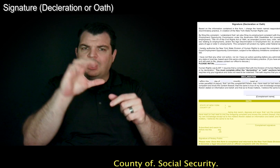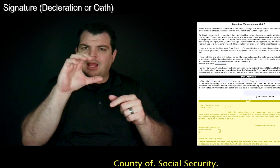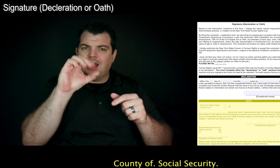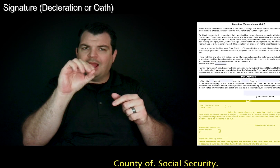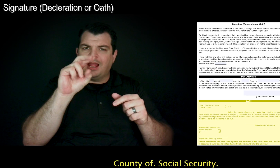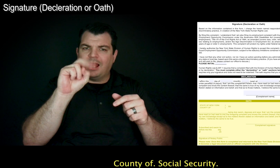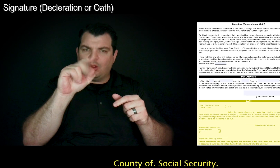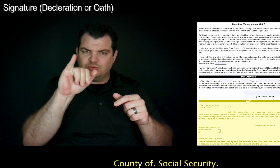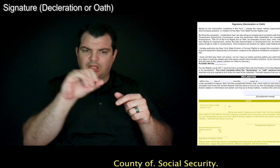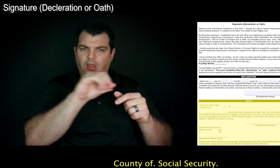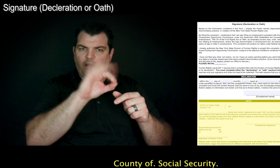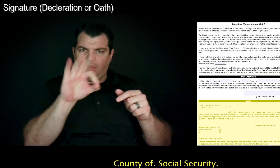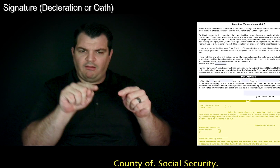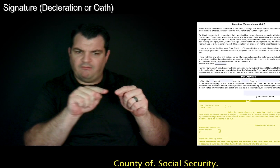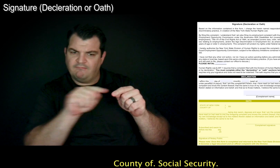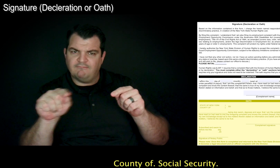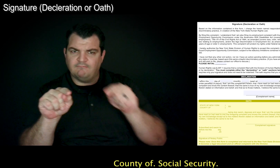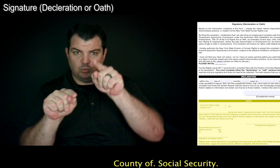County of. Social Security.